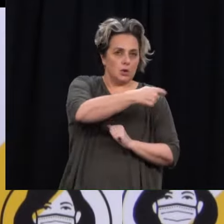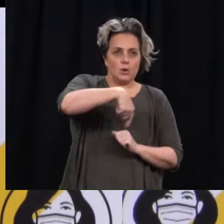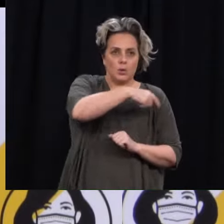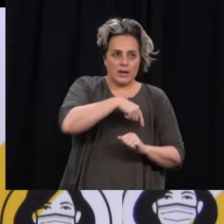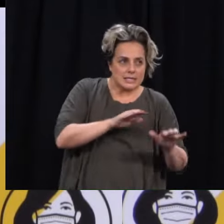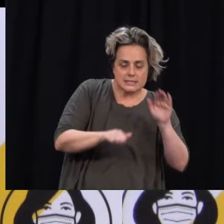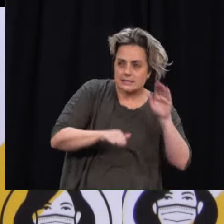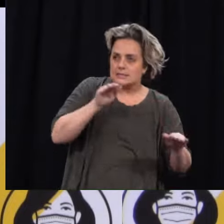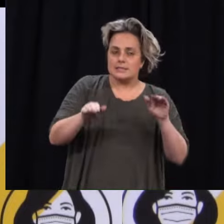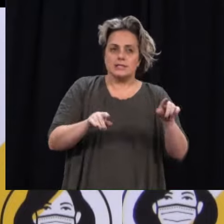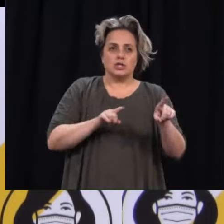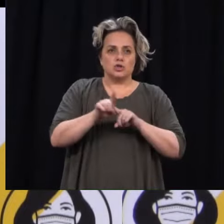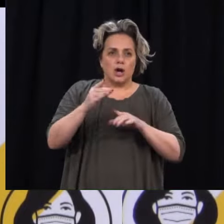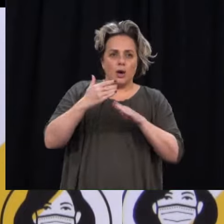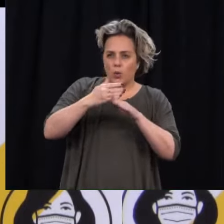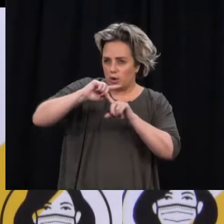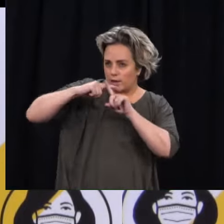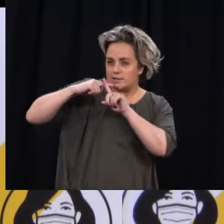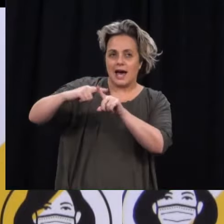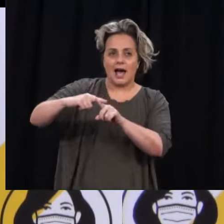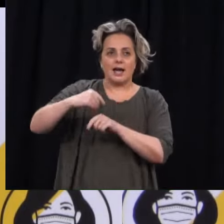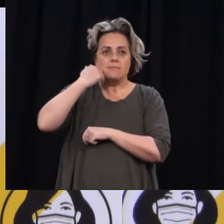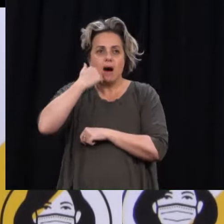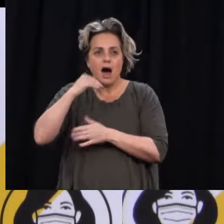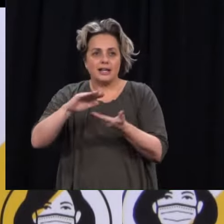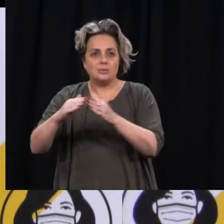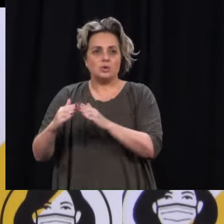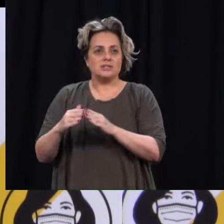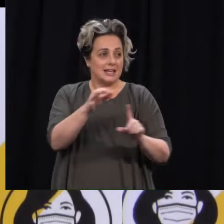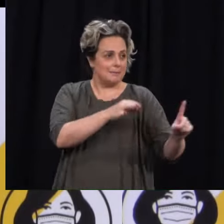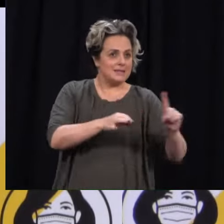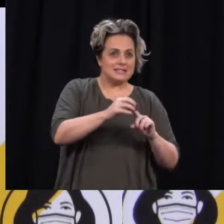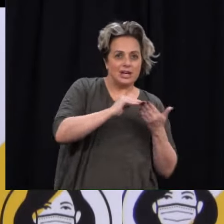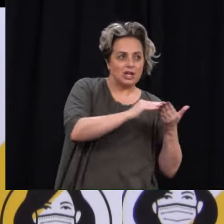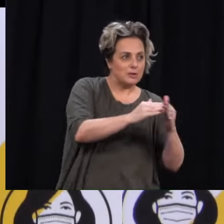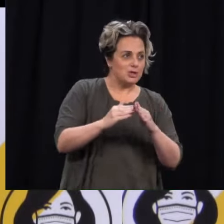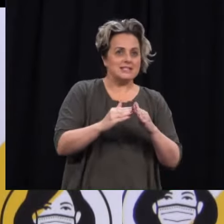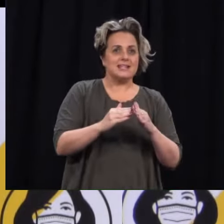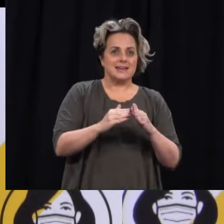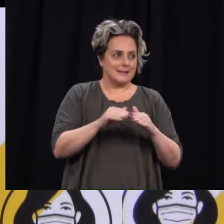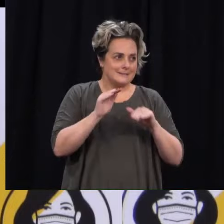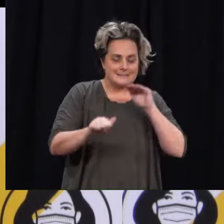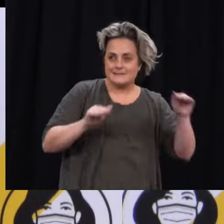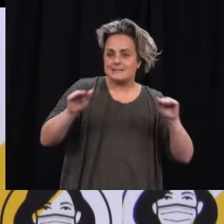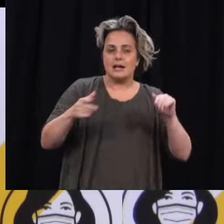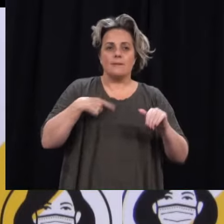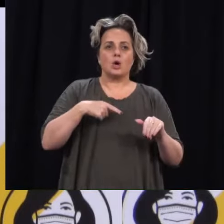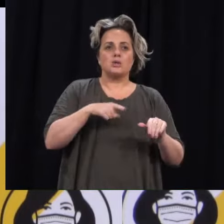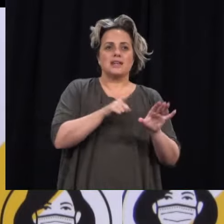to book their vaccinations and that's when a lot of that